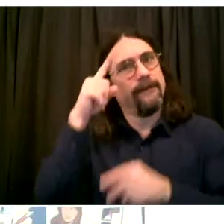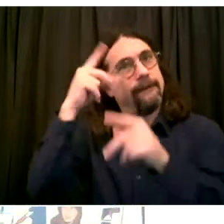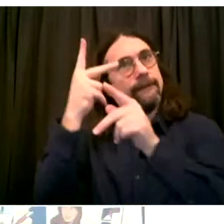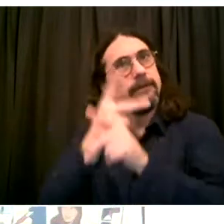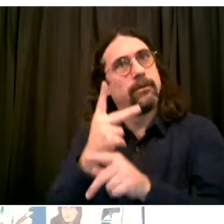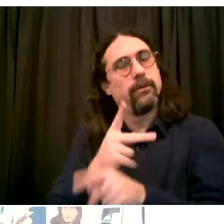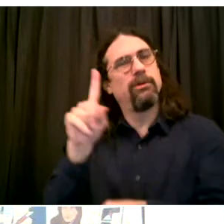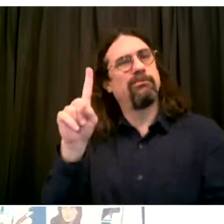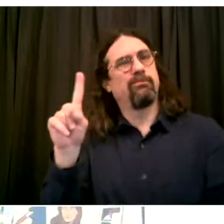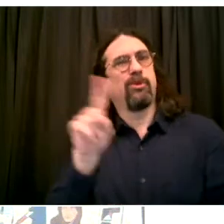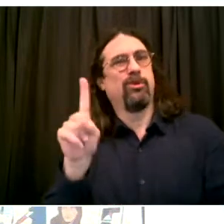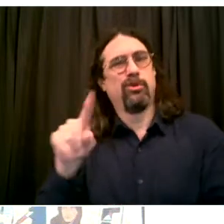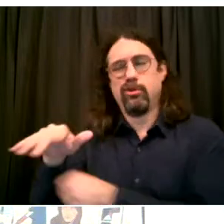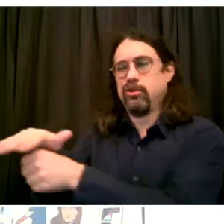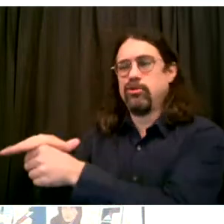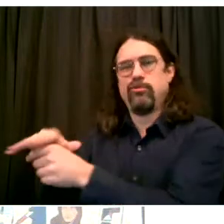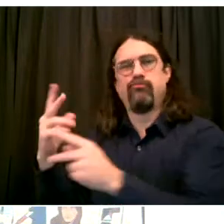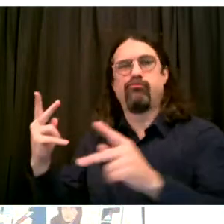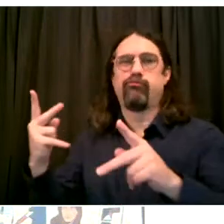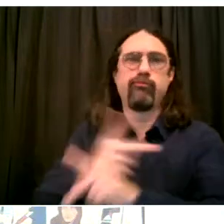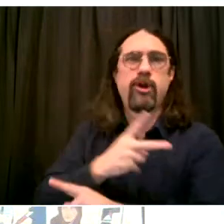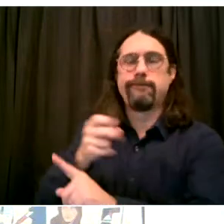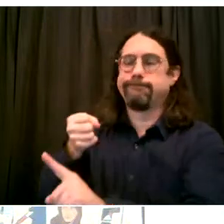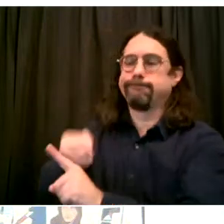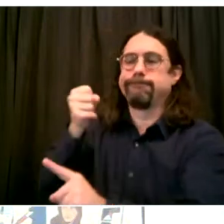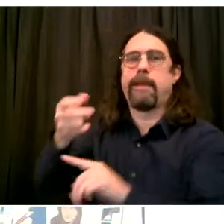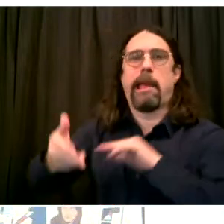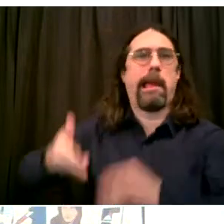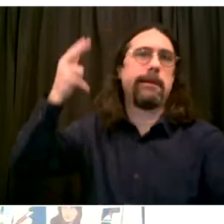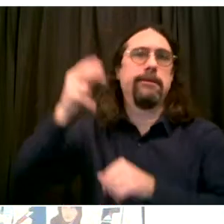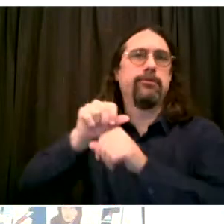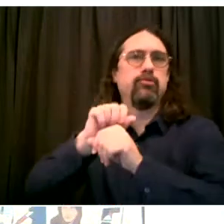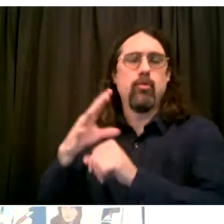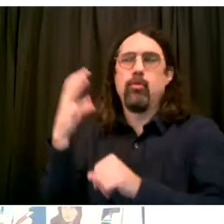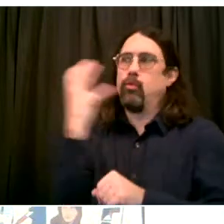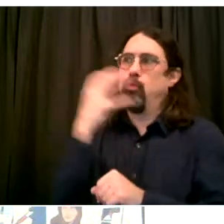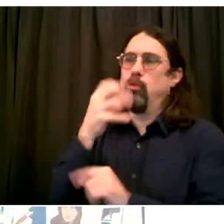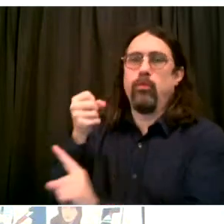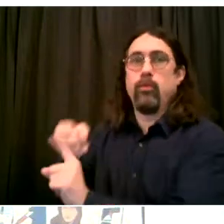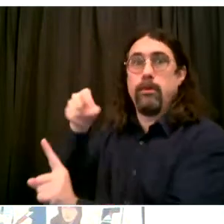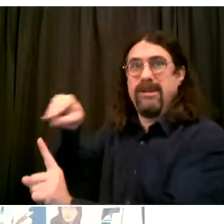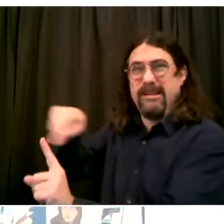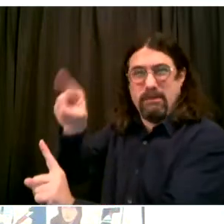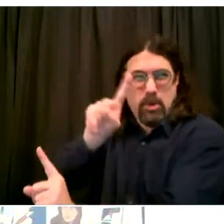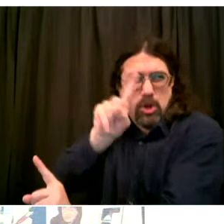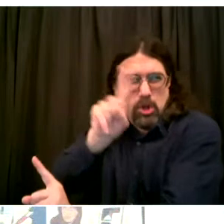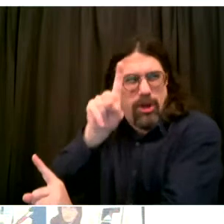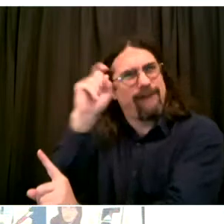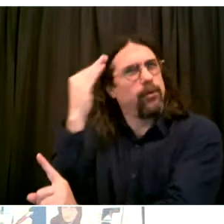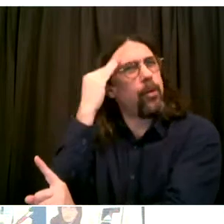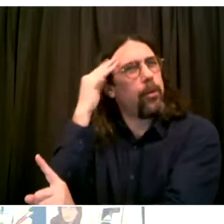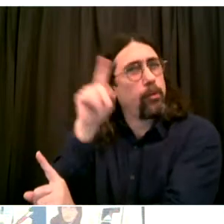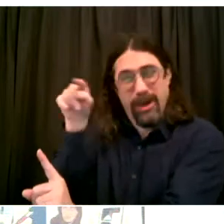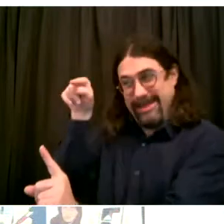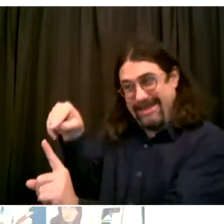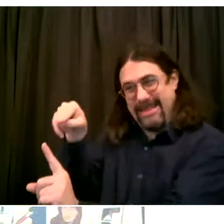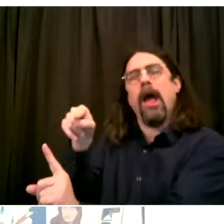HARDEST HIT. THIS IIBES BES EN VERY IMPORTANT TO US AND THE MAYOR HAS CHARGED US WITH